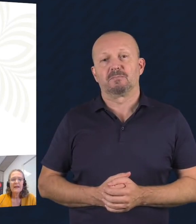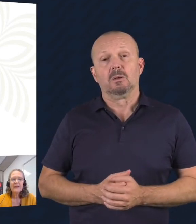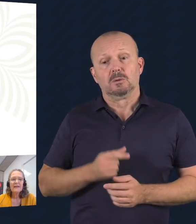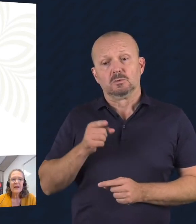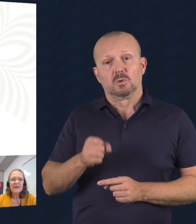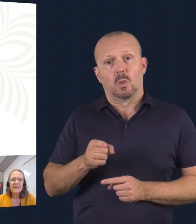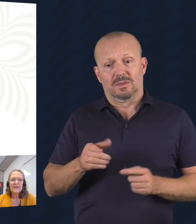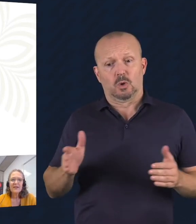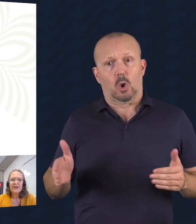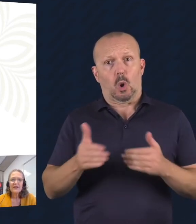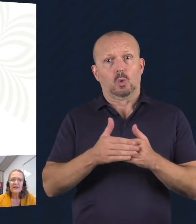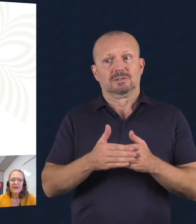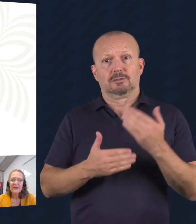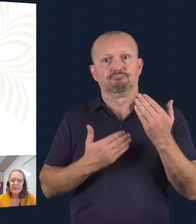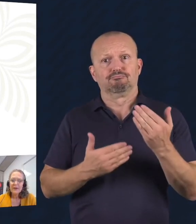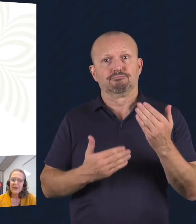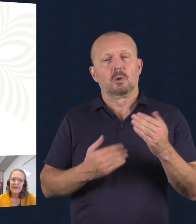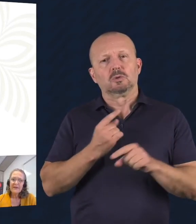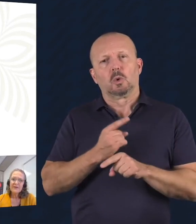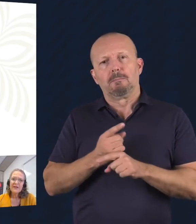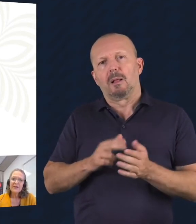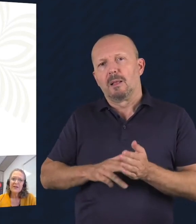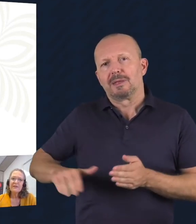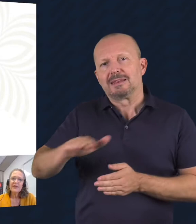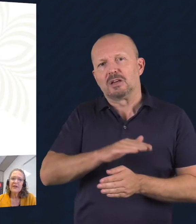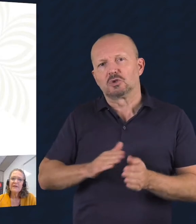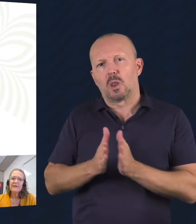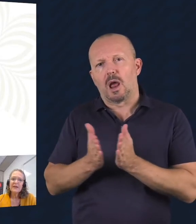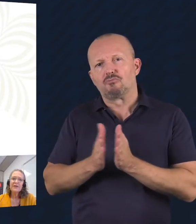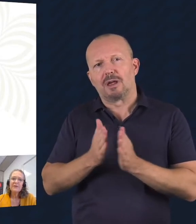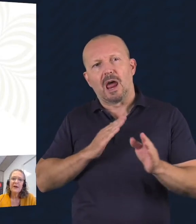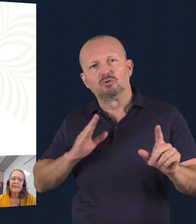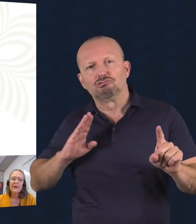In this closing session, I'm going to cover the strategic directions of the National Library,